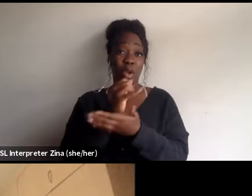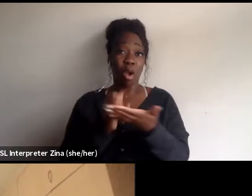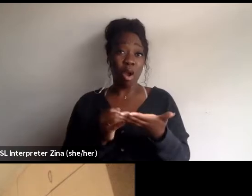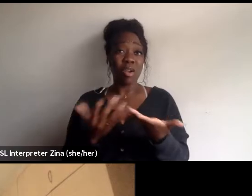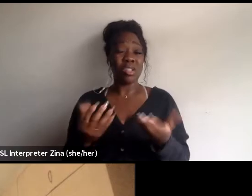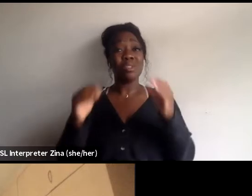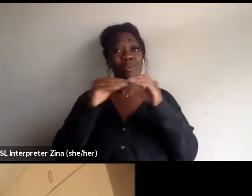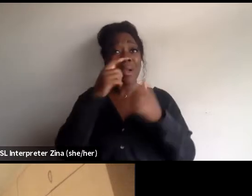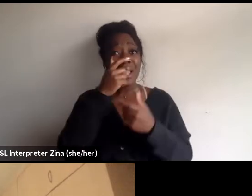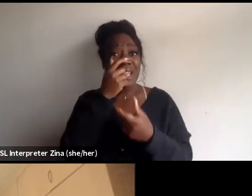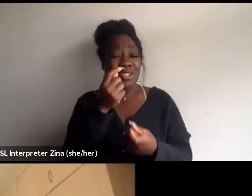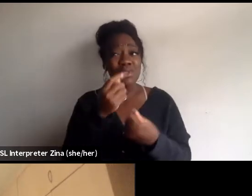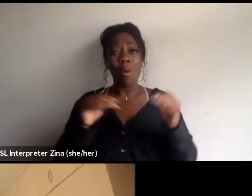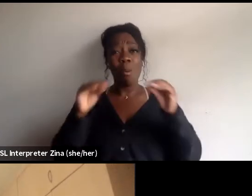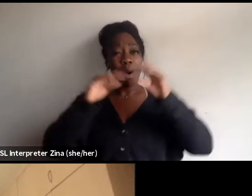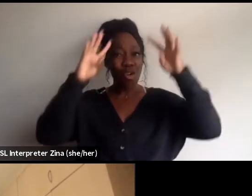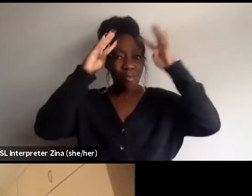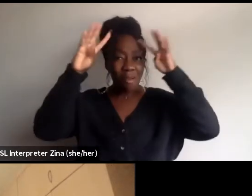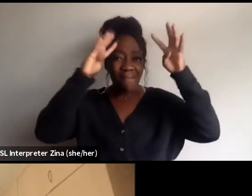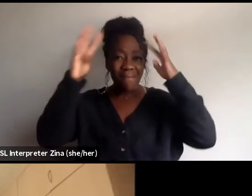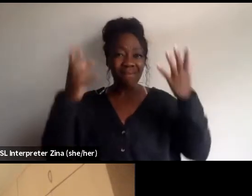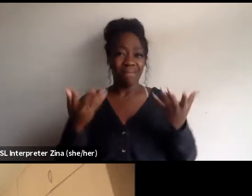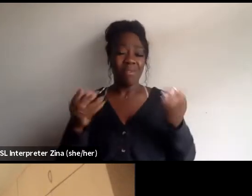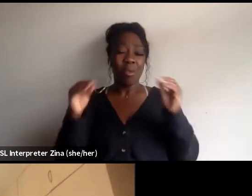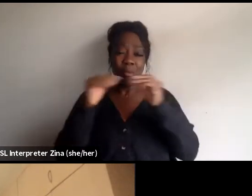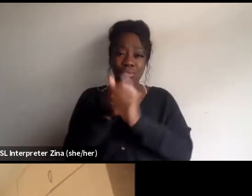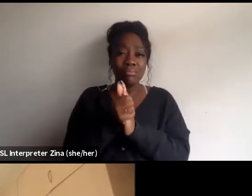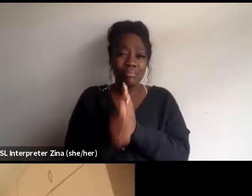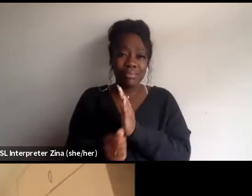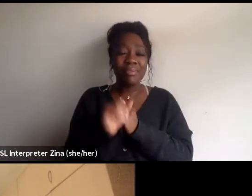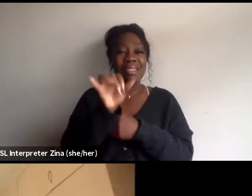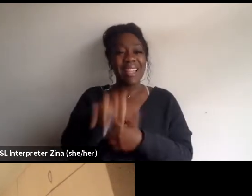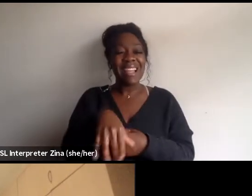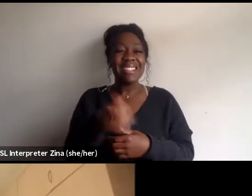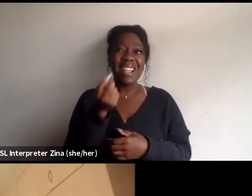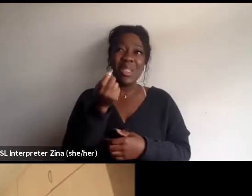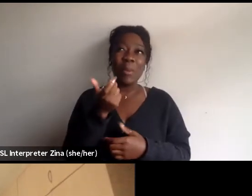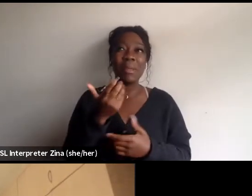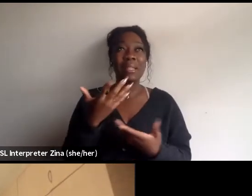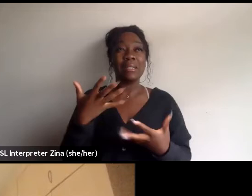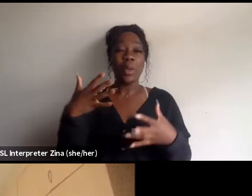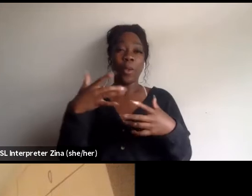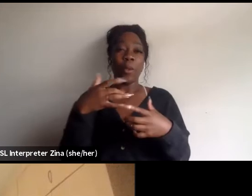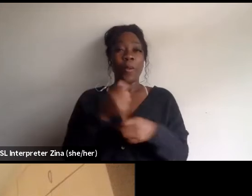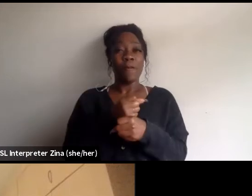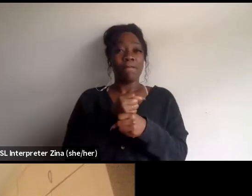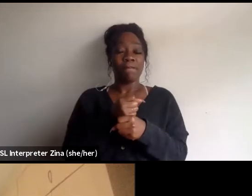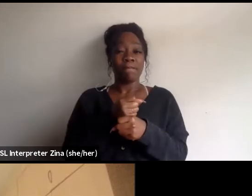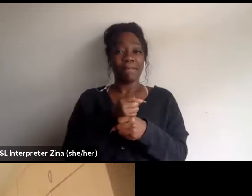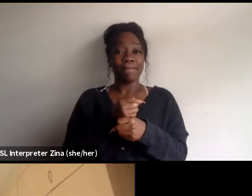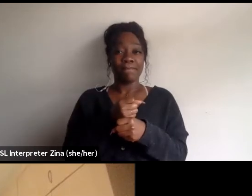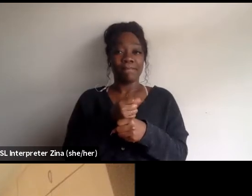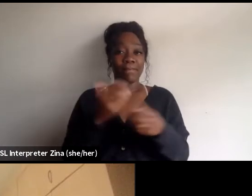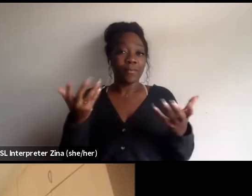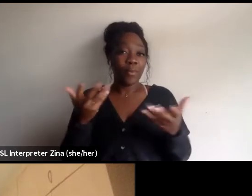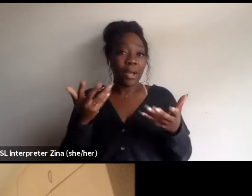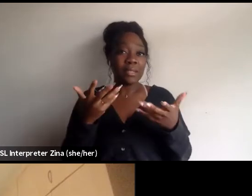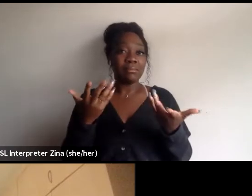So that's kind of a little bit of a snapshot on what it looks like in the UK.